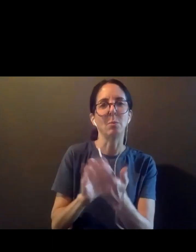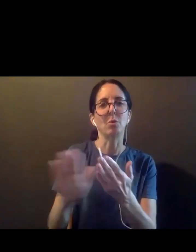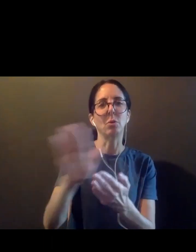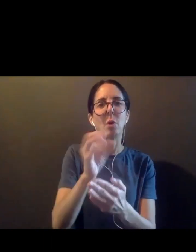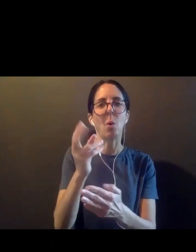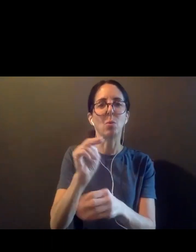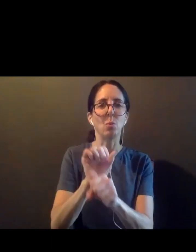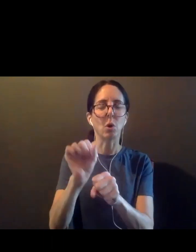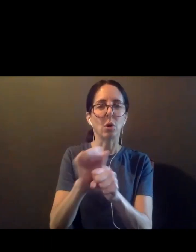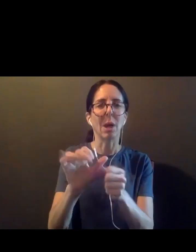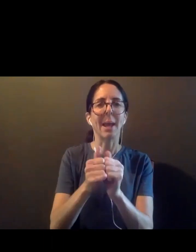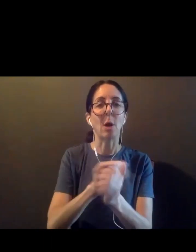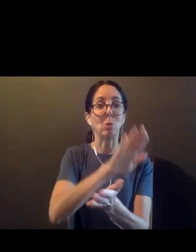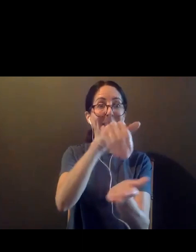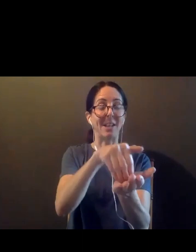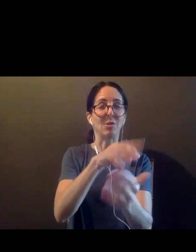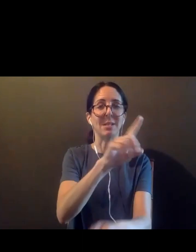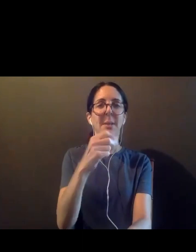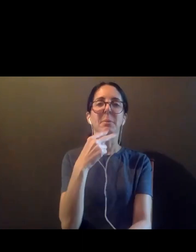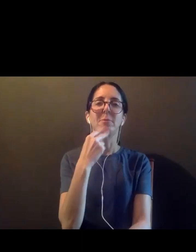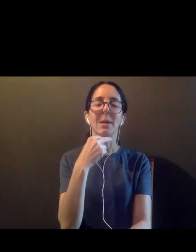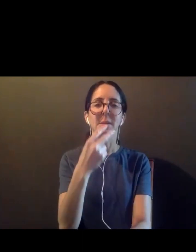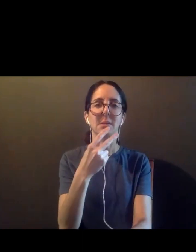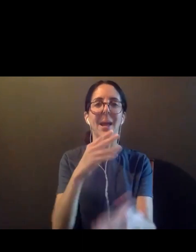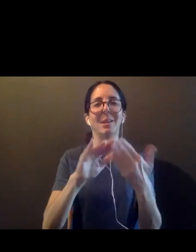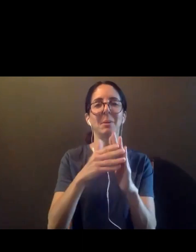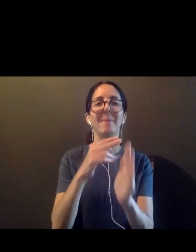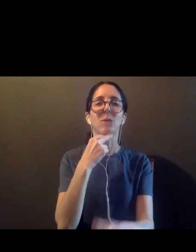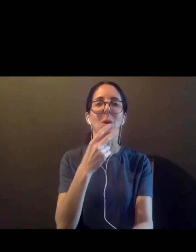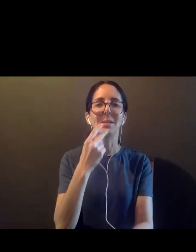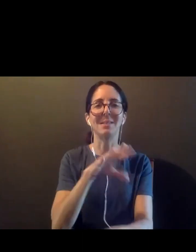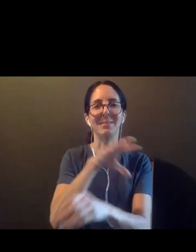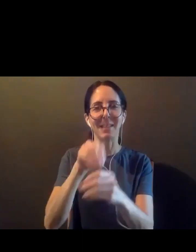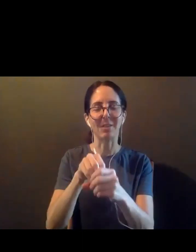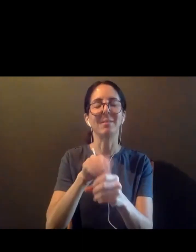disabled voices and community voices in the work that you do, because I think that’s